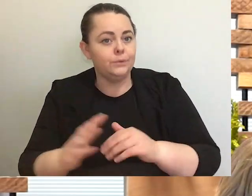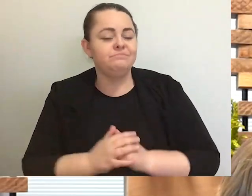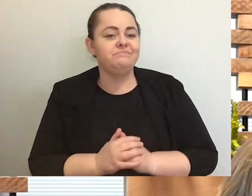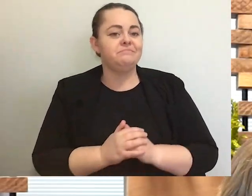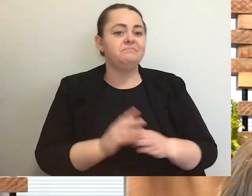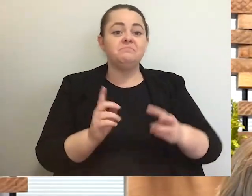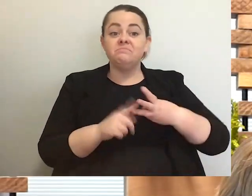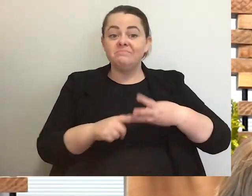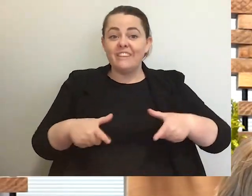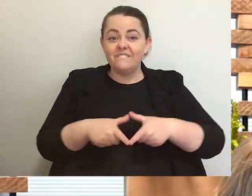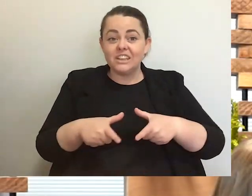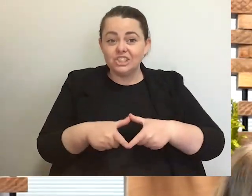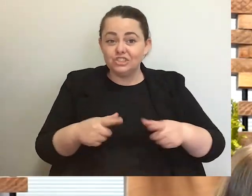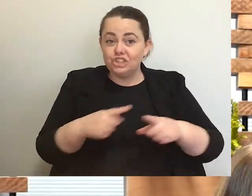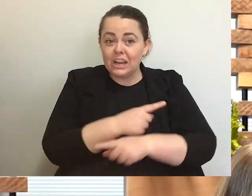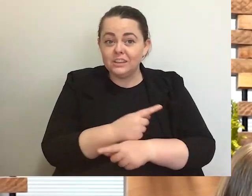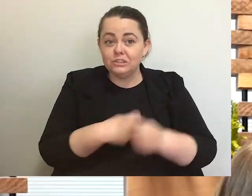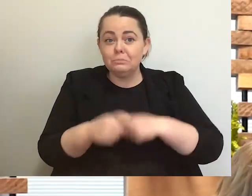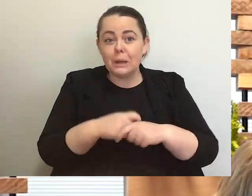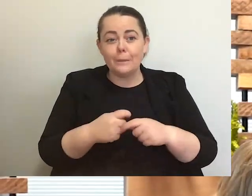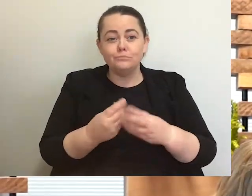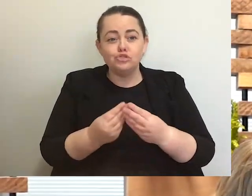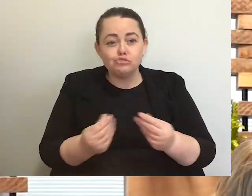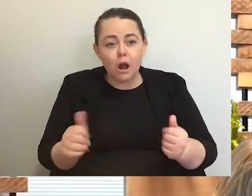dryness and pain during intercourse,